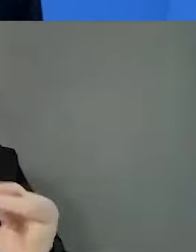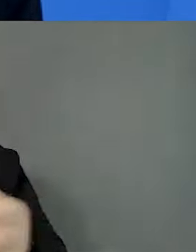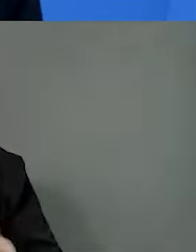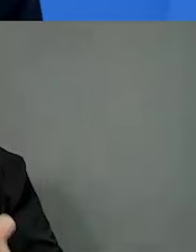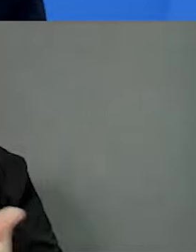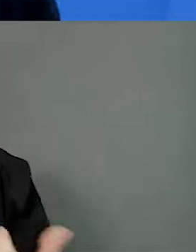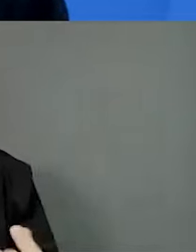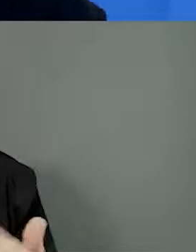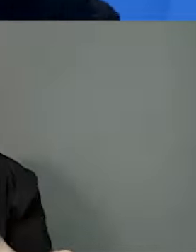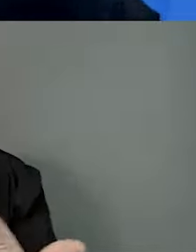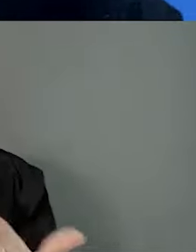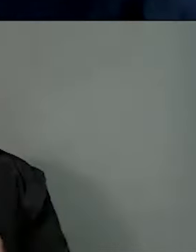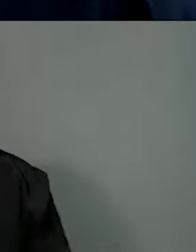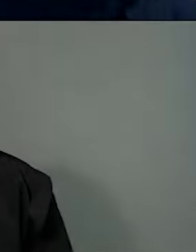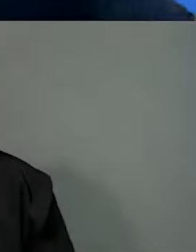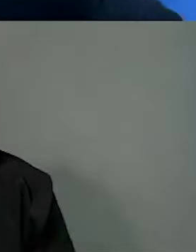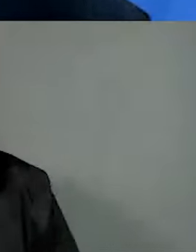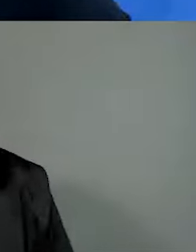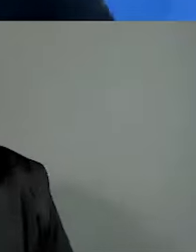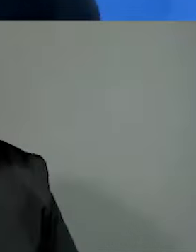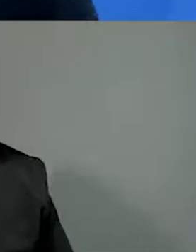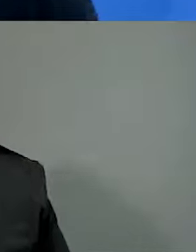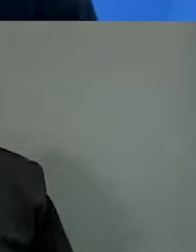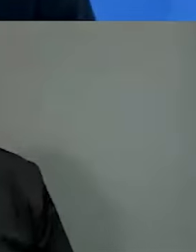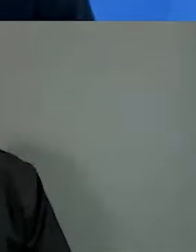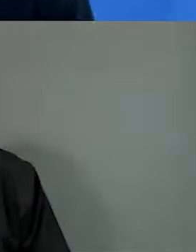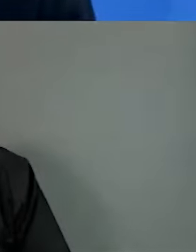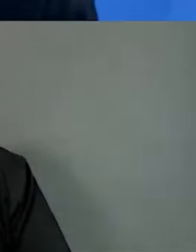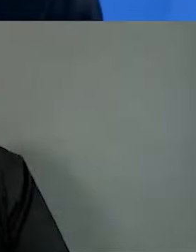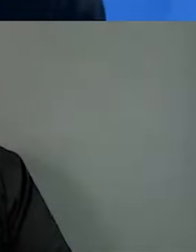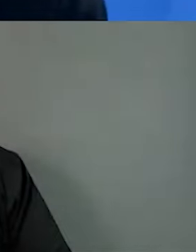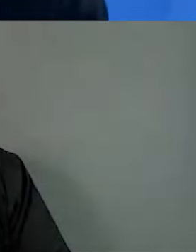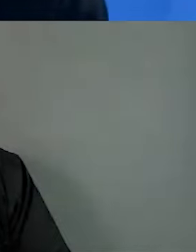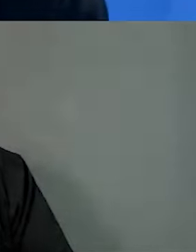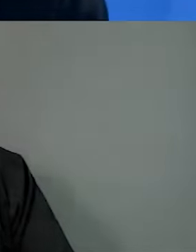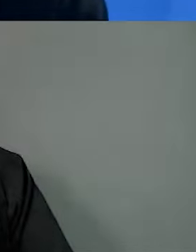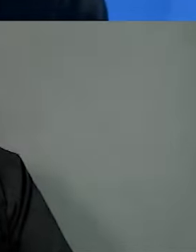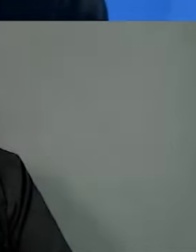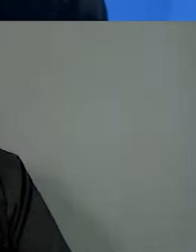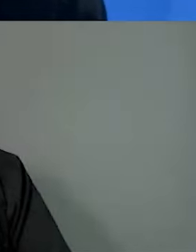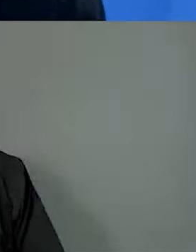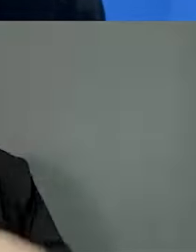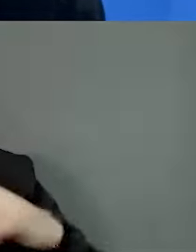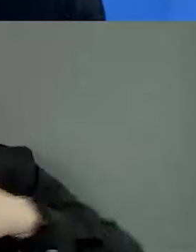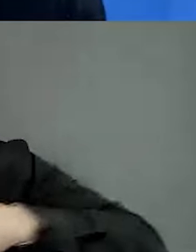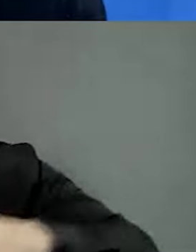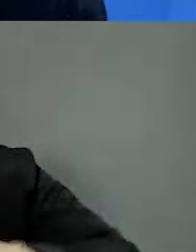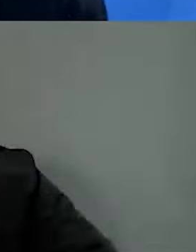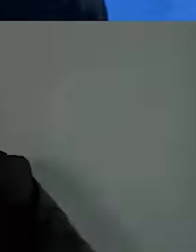Bart Trawick: Sure. In the biographical sketch, if you're in the older format, it's really easy. We have that banner at the top.